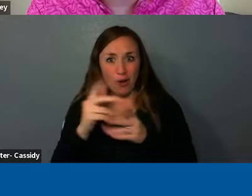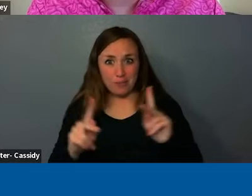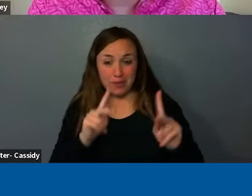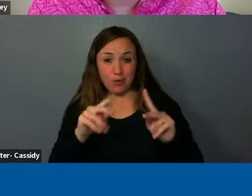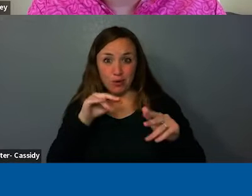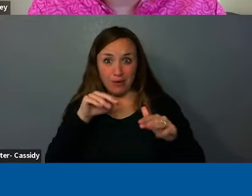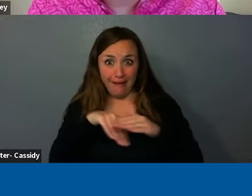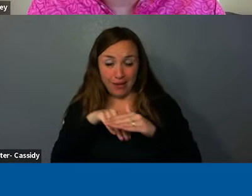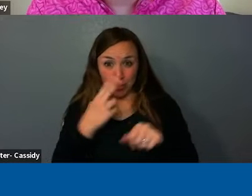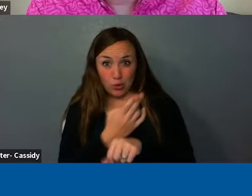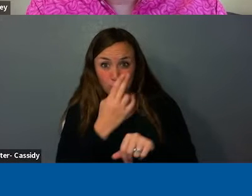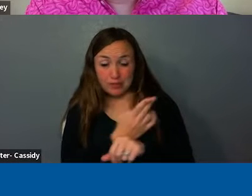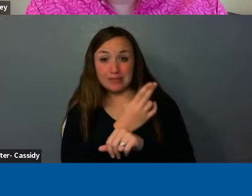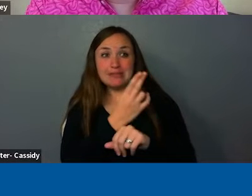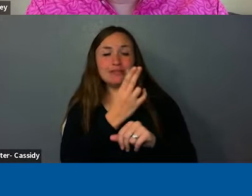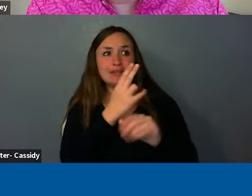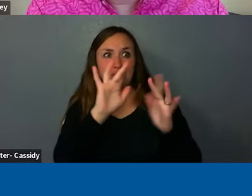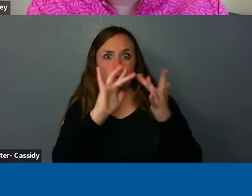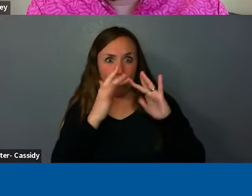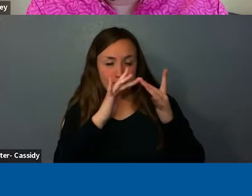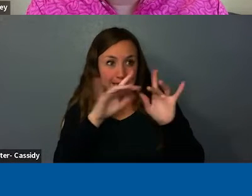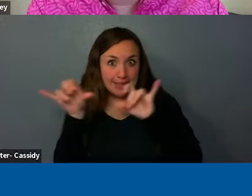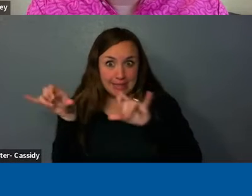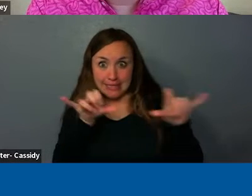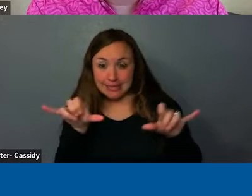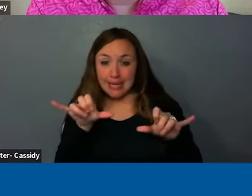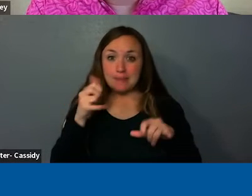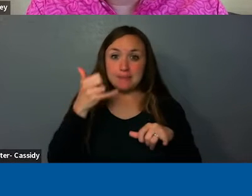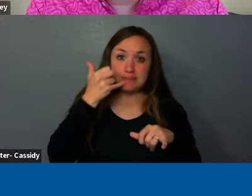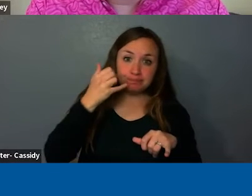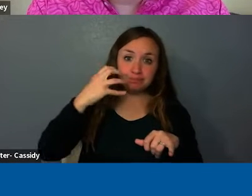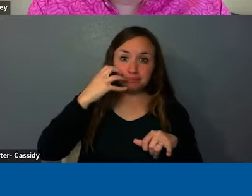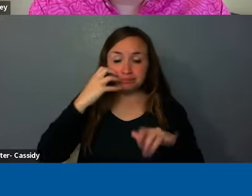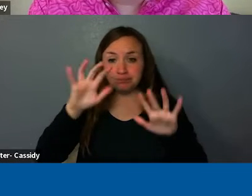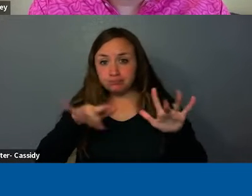on the same devices, on the same networks, in the same modalities we do.